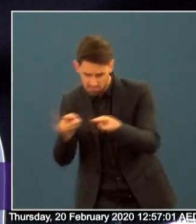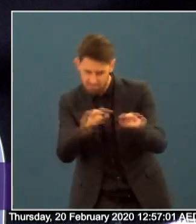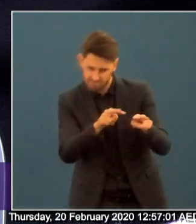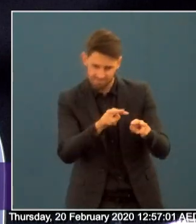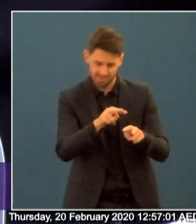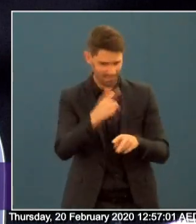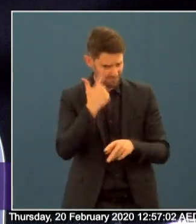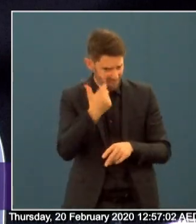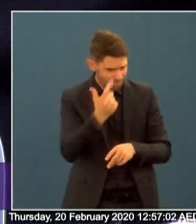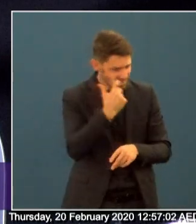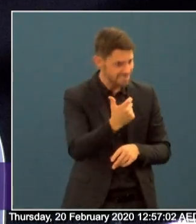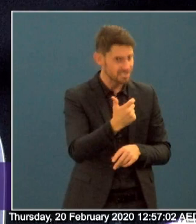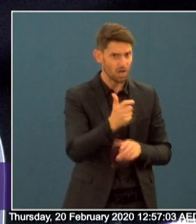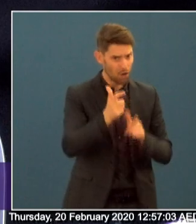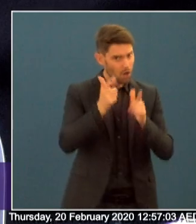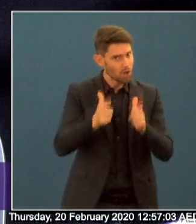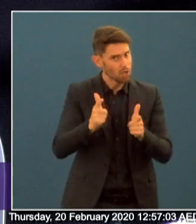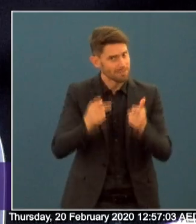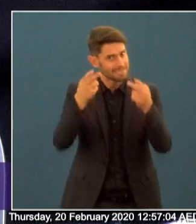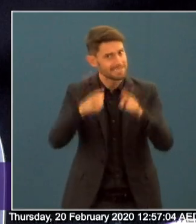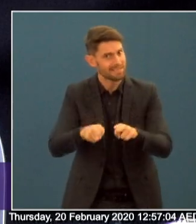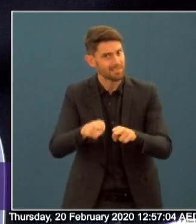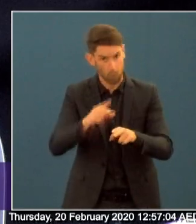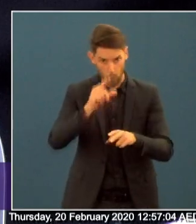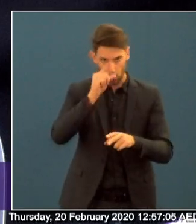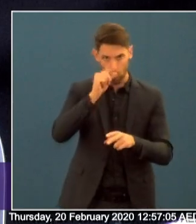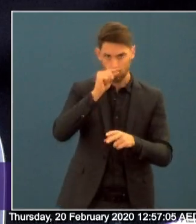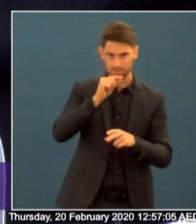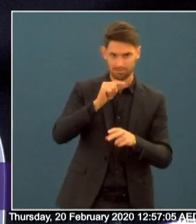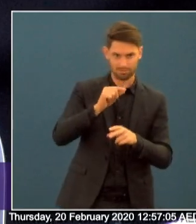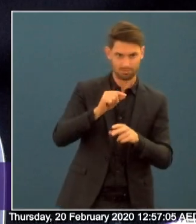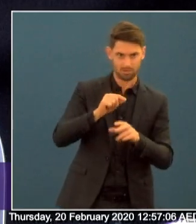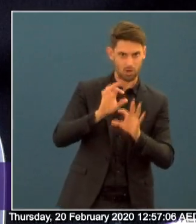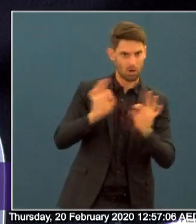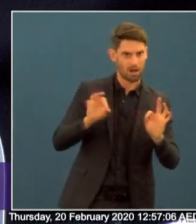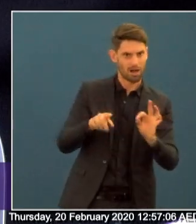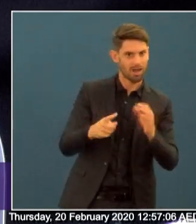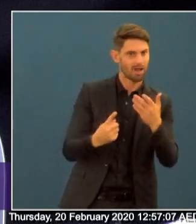So the proportion of potentially avoidable deaths went up significantly and we discovered things